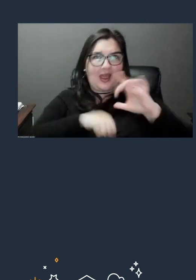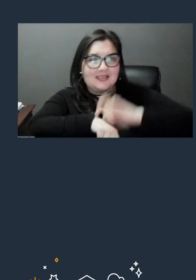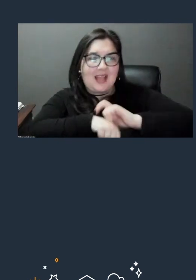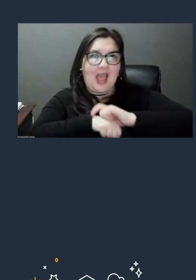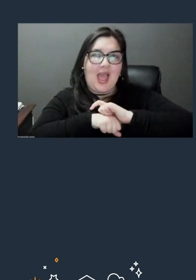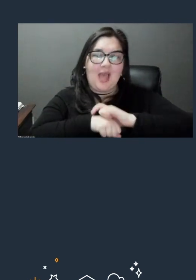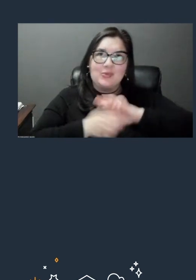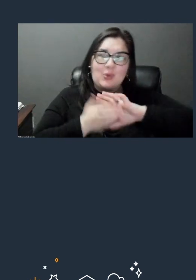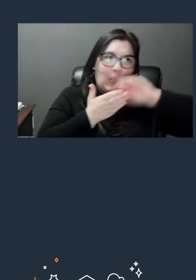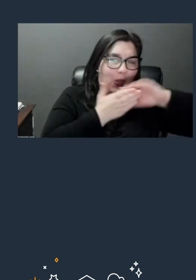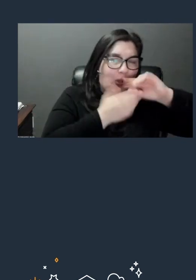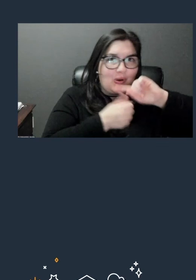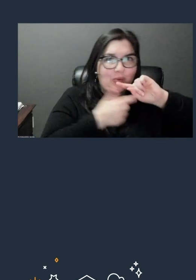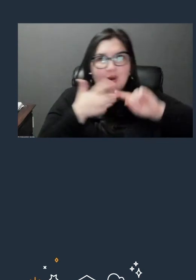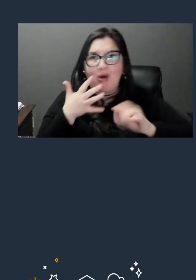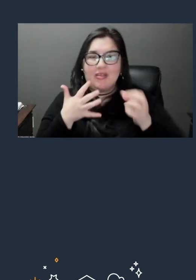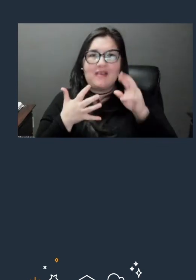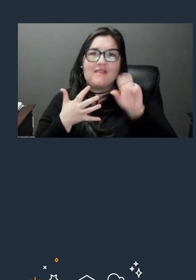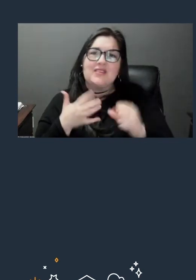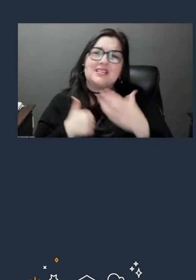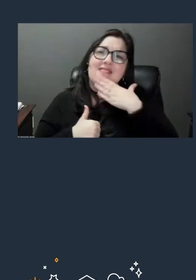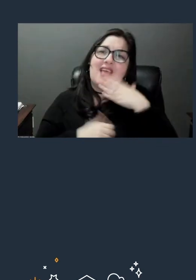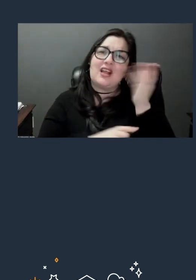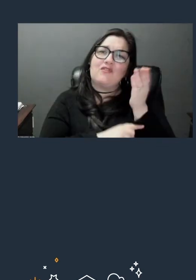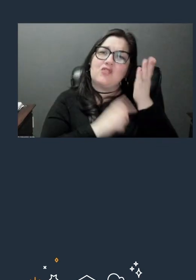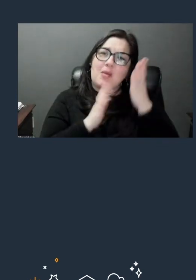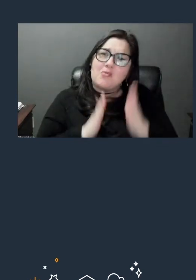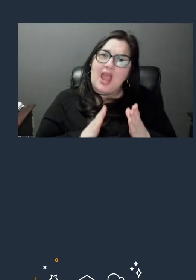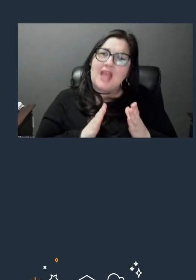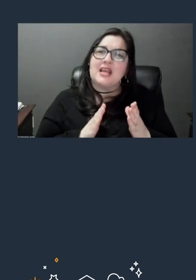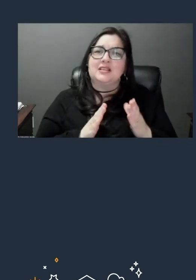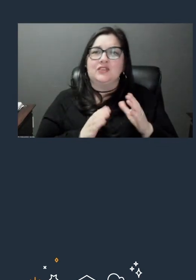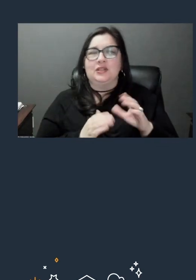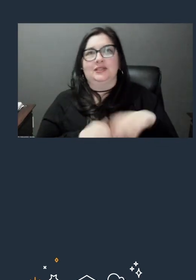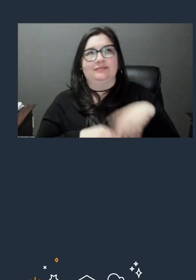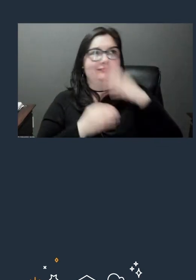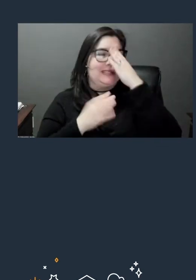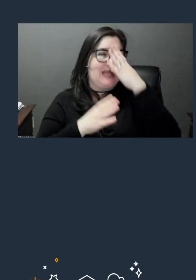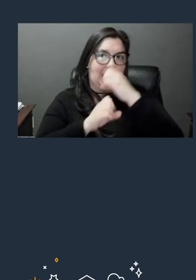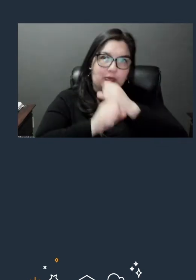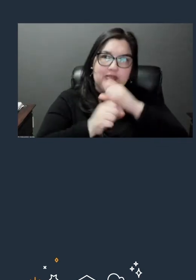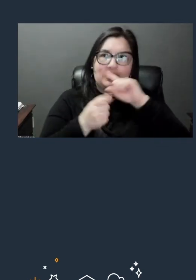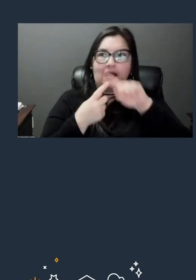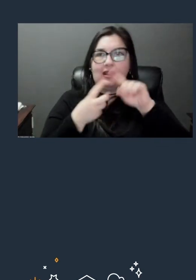and thanks to the presenters for coming in and talking to us about data protection, security, replication, compliance,